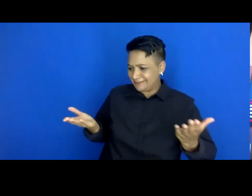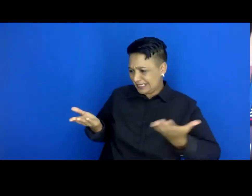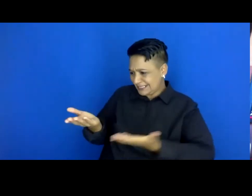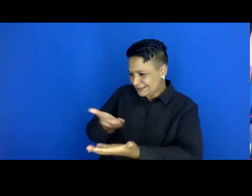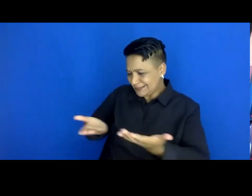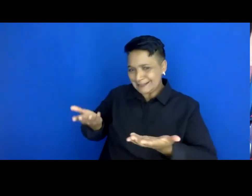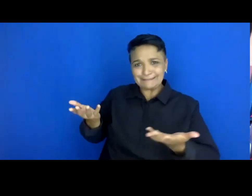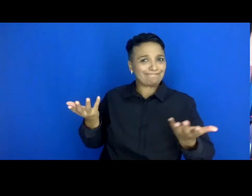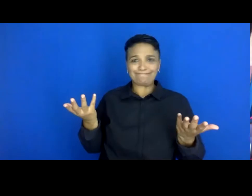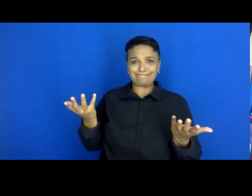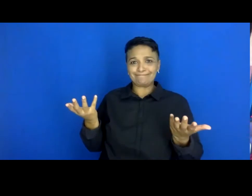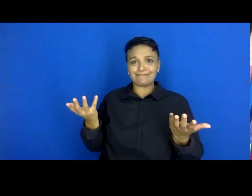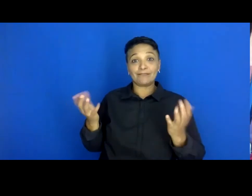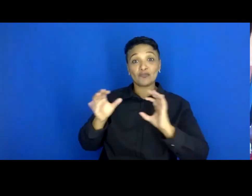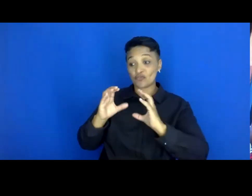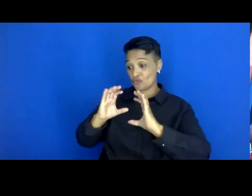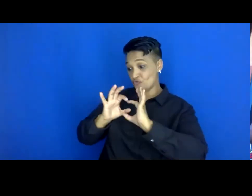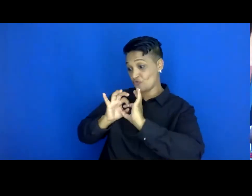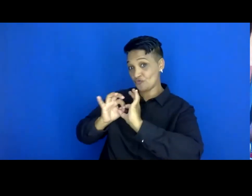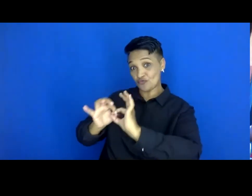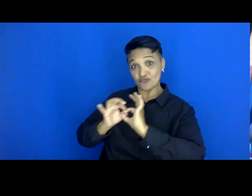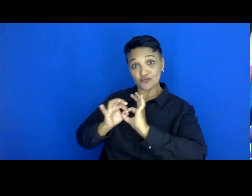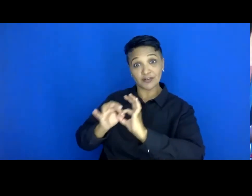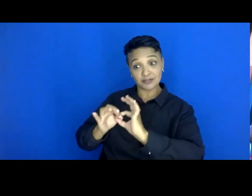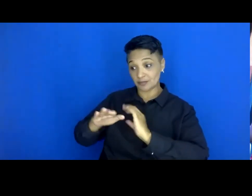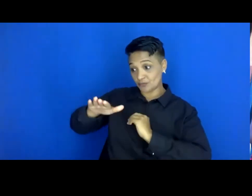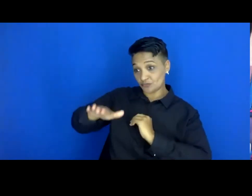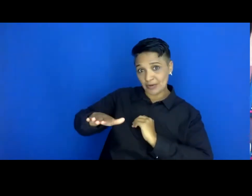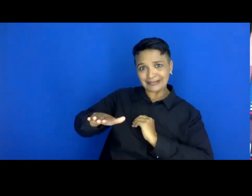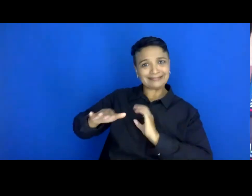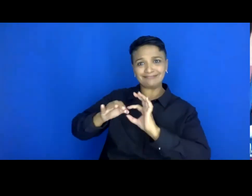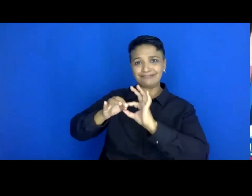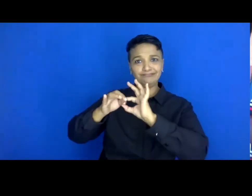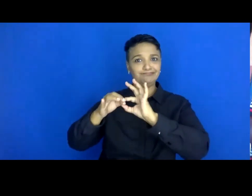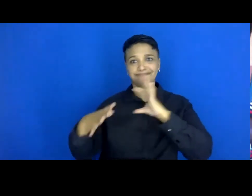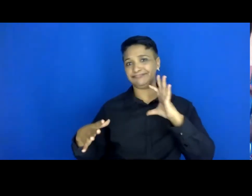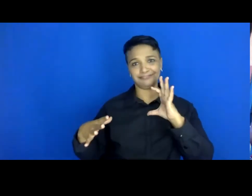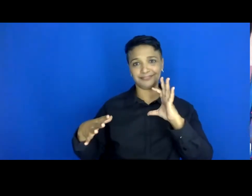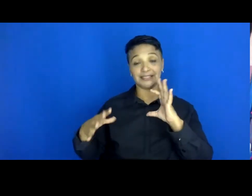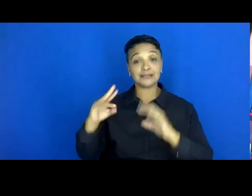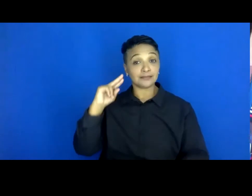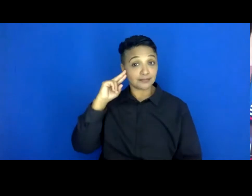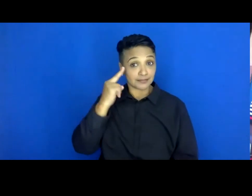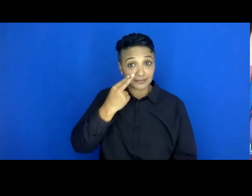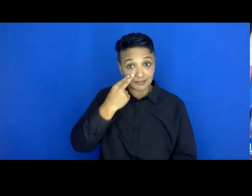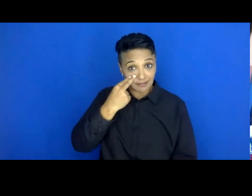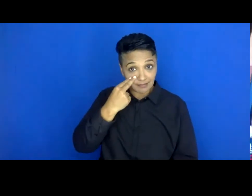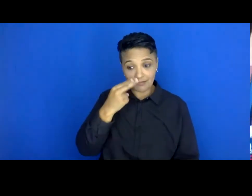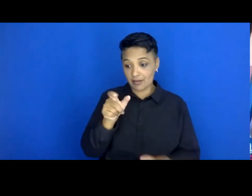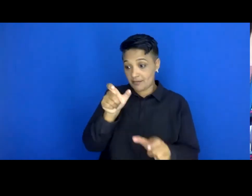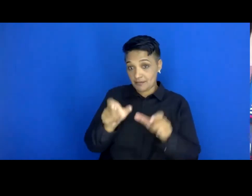not there is is a little bit low so deafblind people decide they decide to give you anything